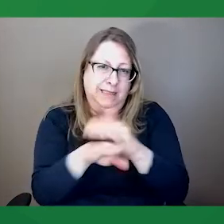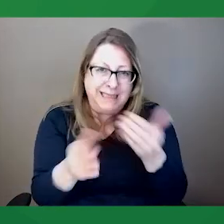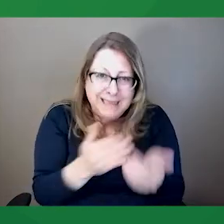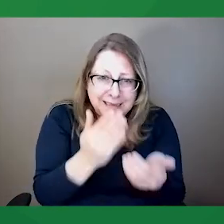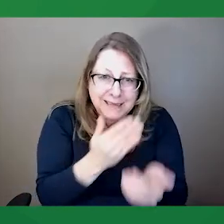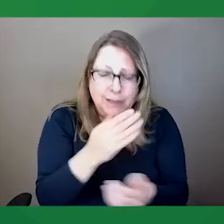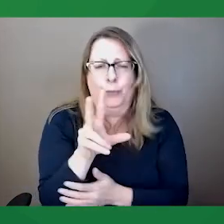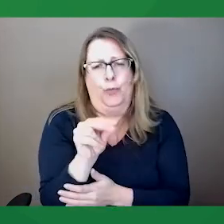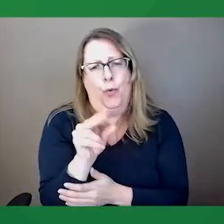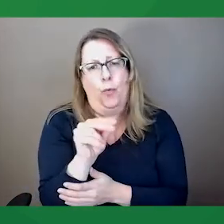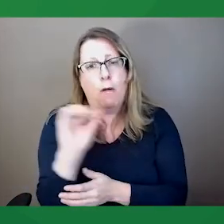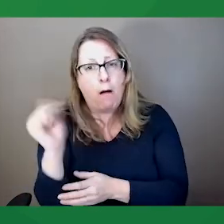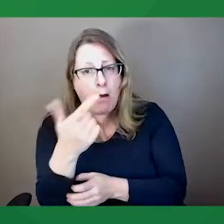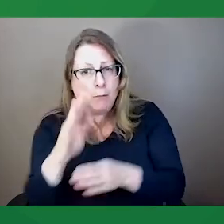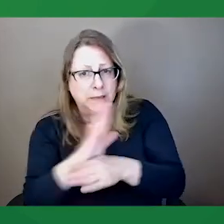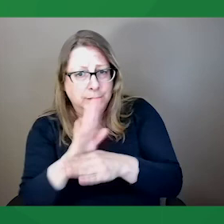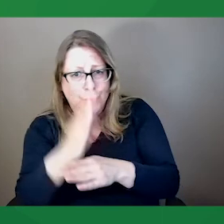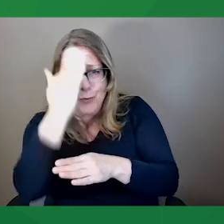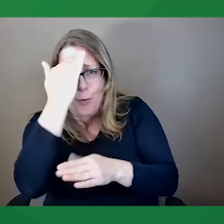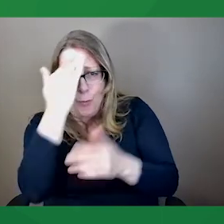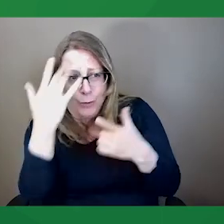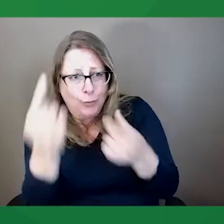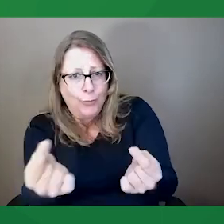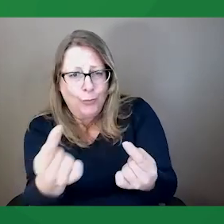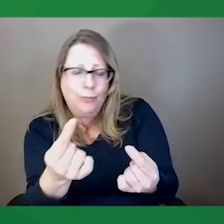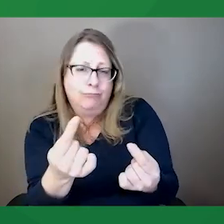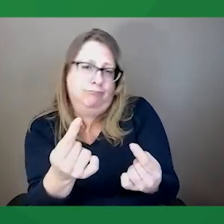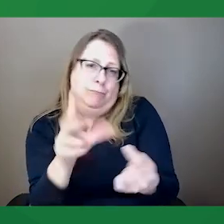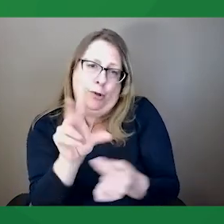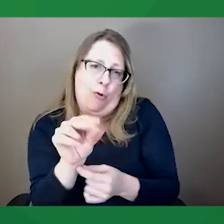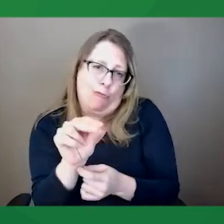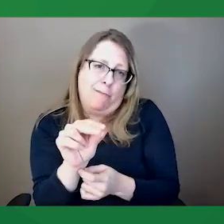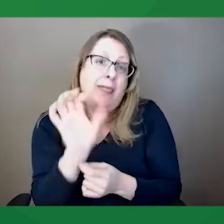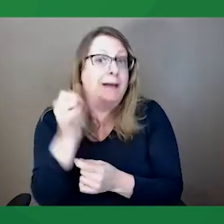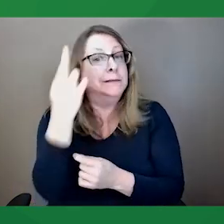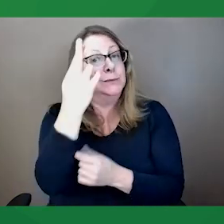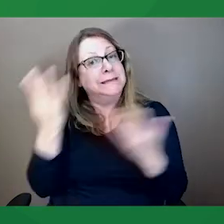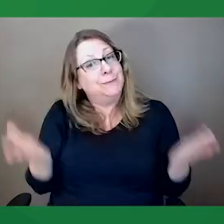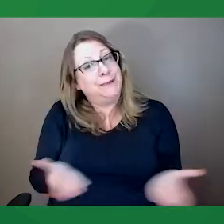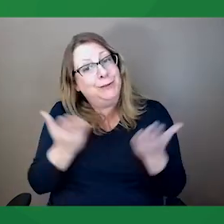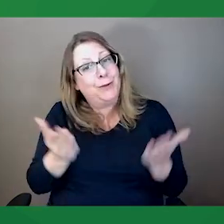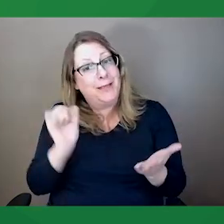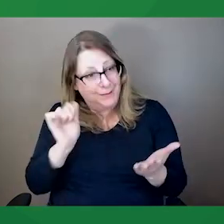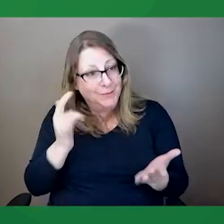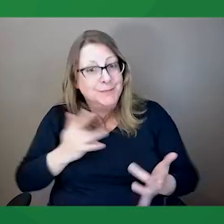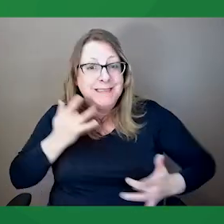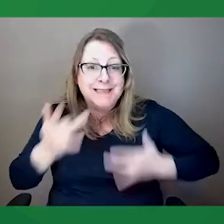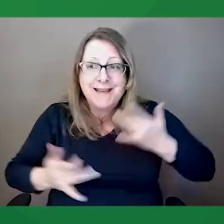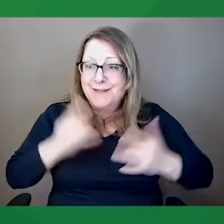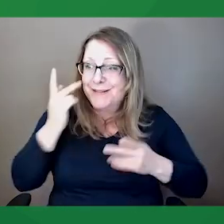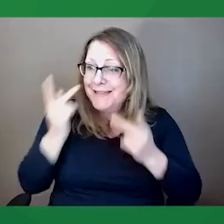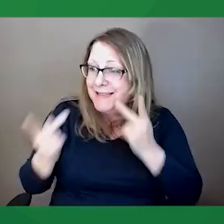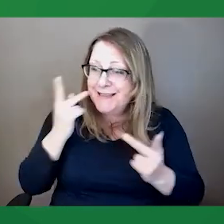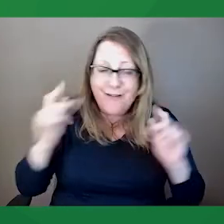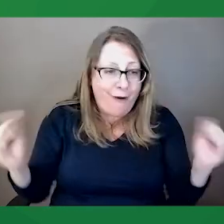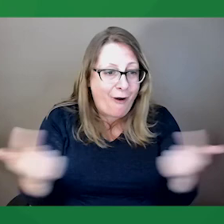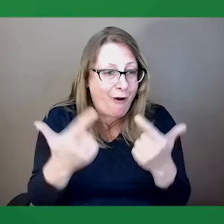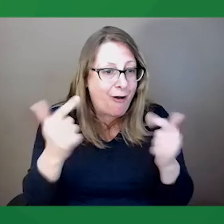Are all the companies, do they know what they need to do? No. And that's why we here. And that's what I'm so excited to see